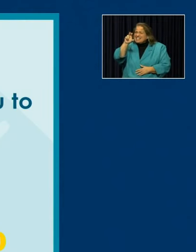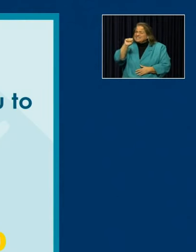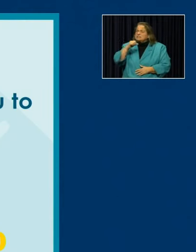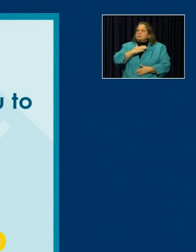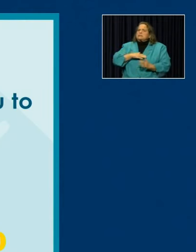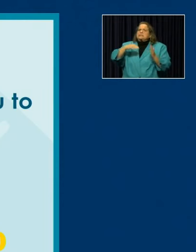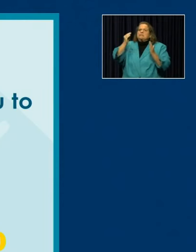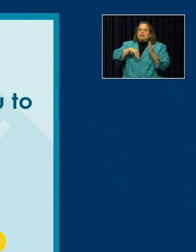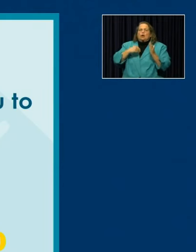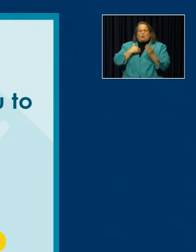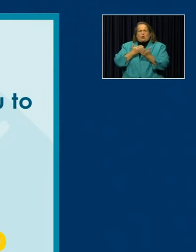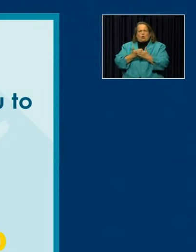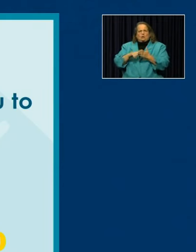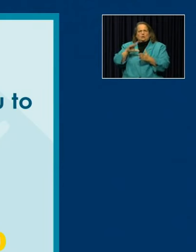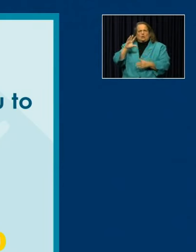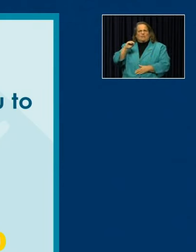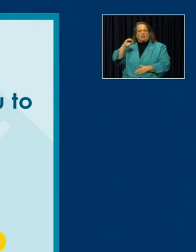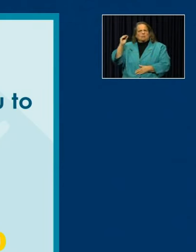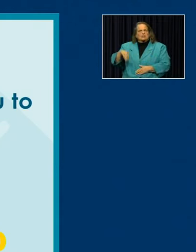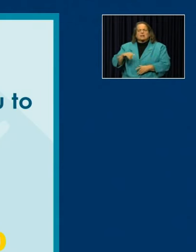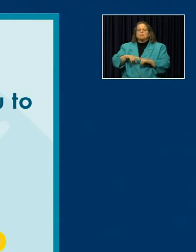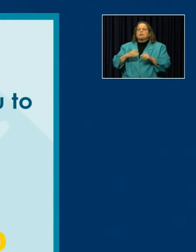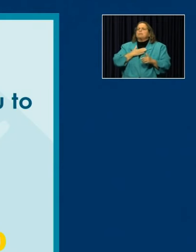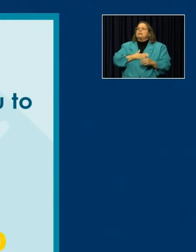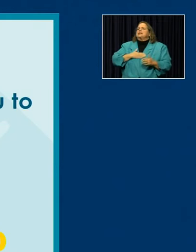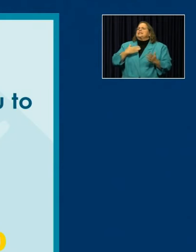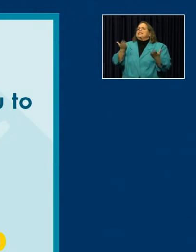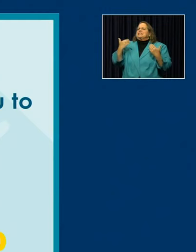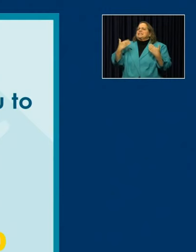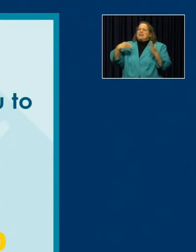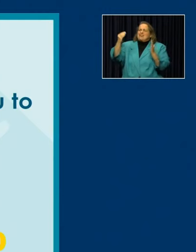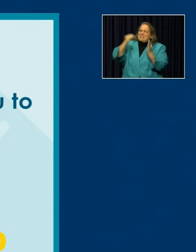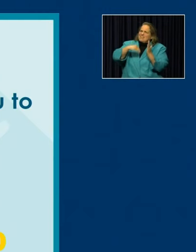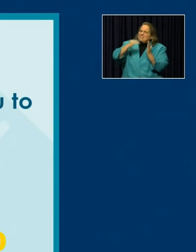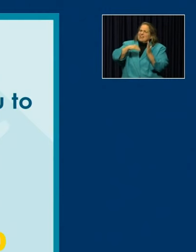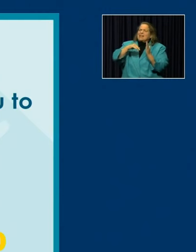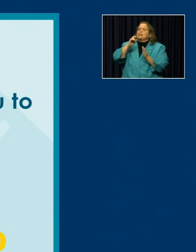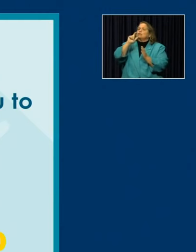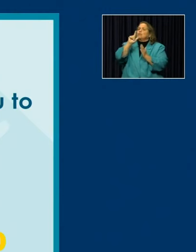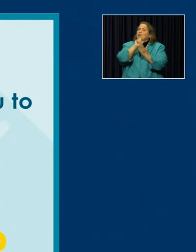CAN SEE IT'S BEING DONE. THIS IS GOING TO BE A BIG HELP, A VERY BIG HELP TO THE REBUILDING THAT WE'RE GOING TO